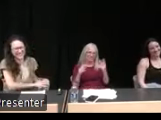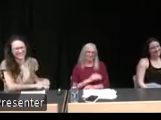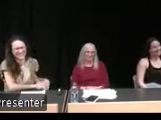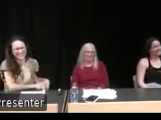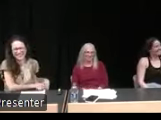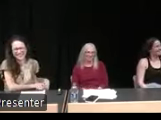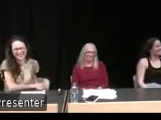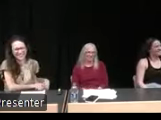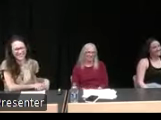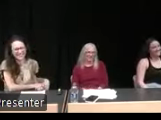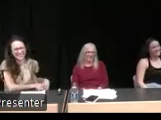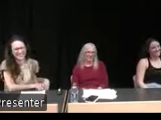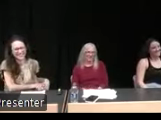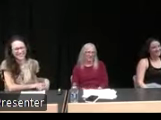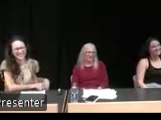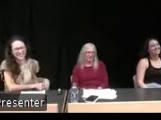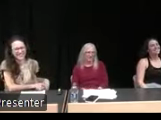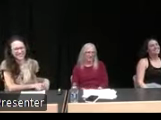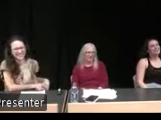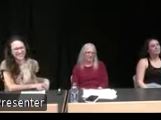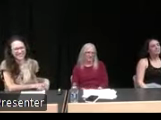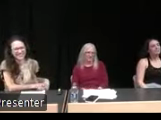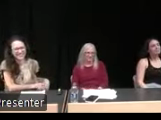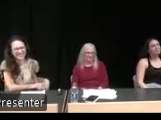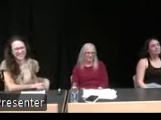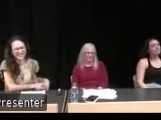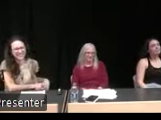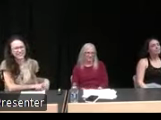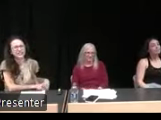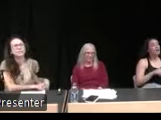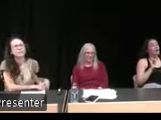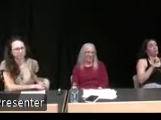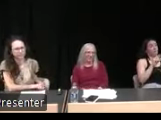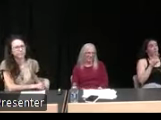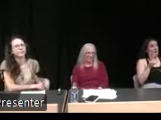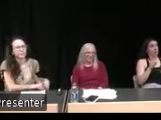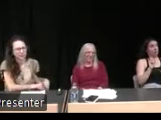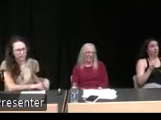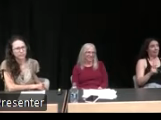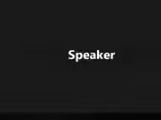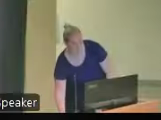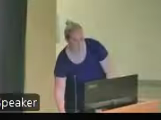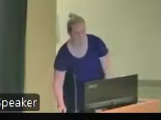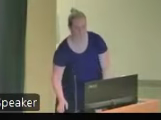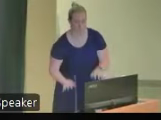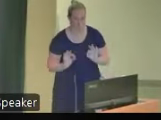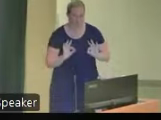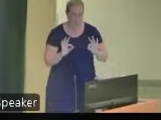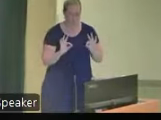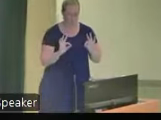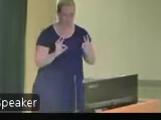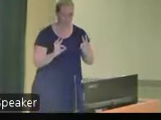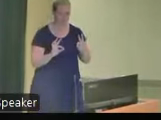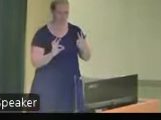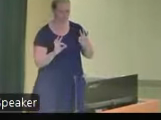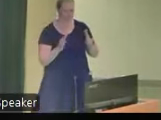still online we're close to 100 still online it was advertised till 1:30 today so um and I know